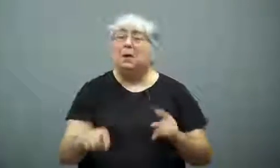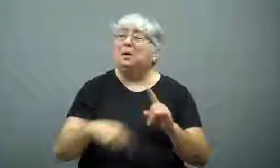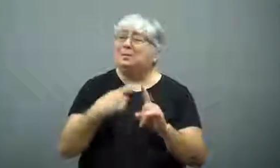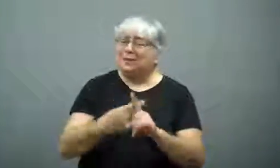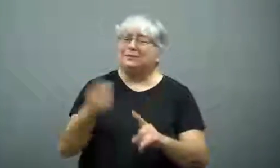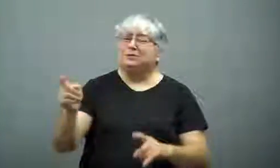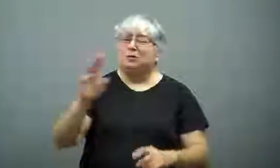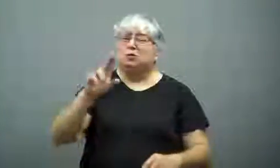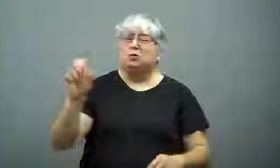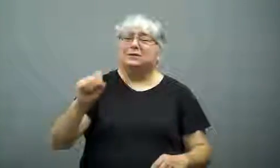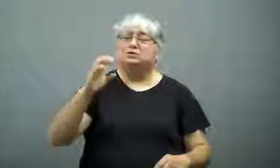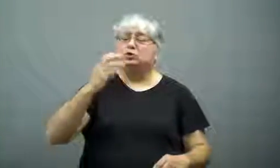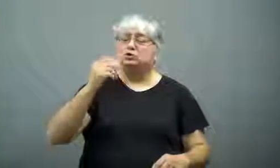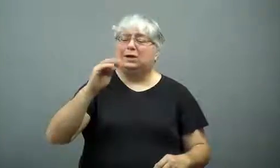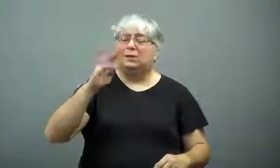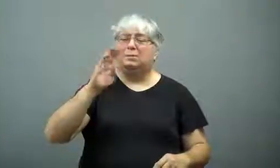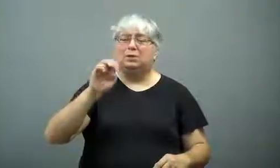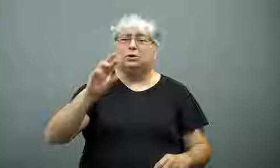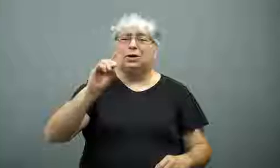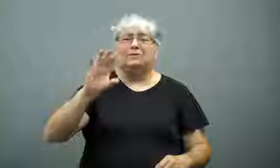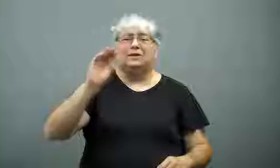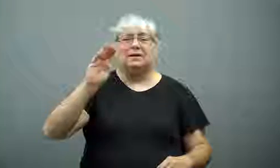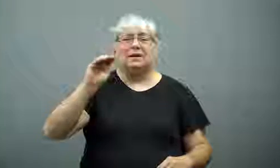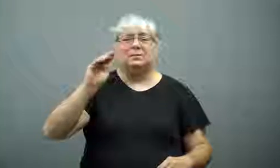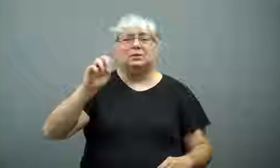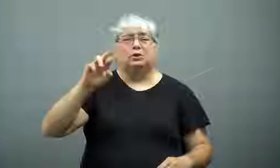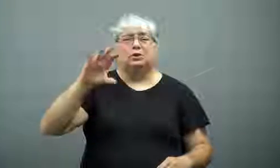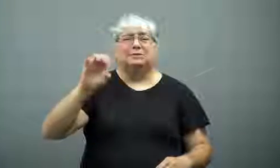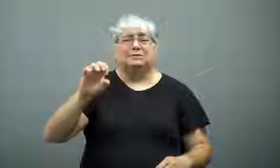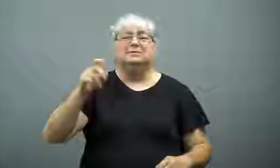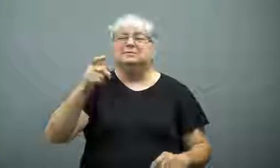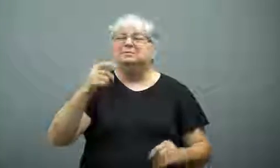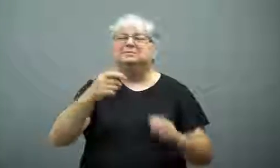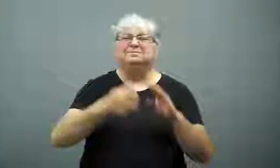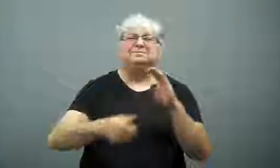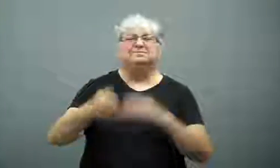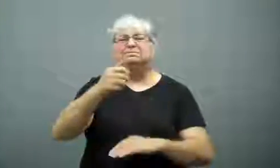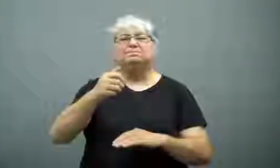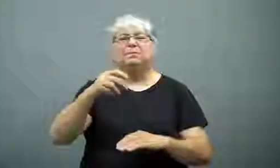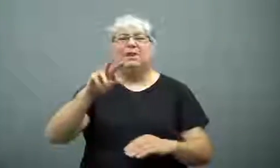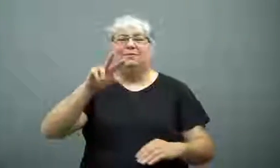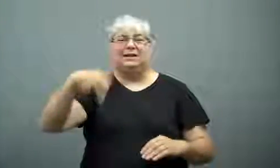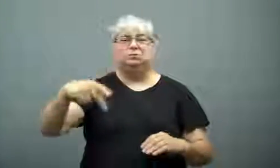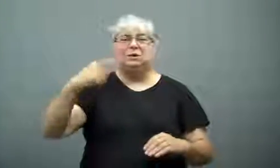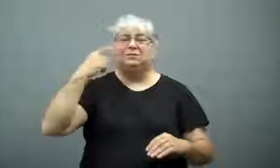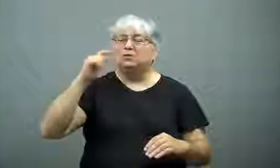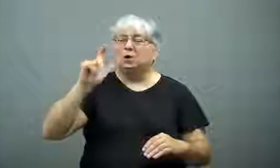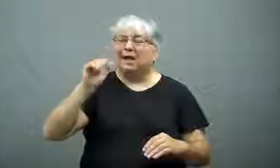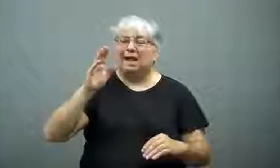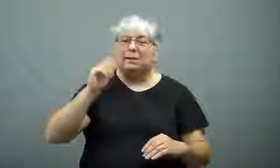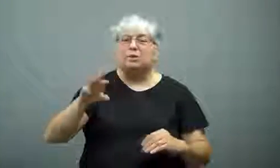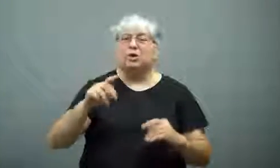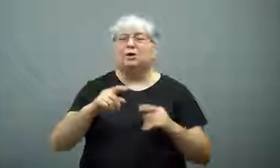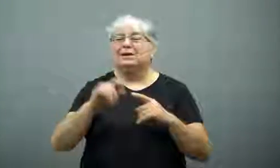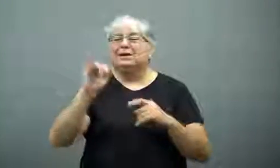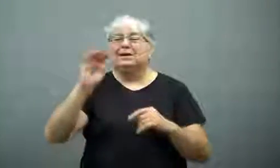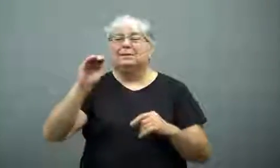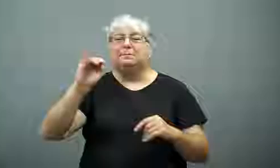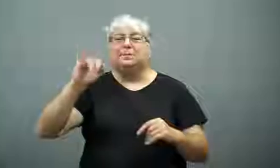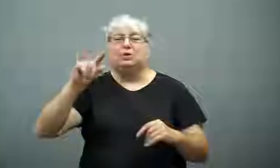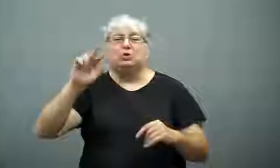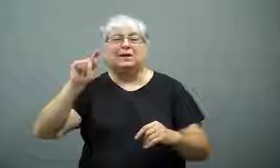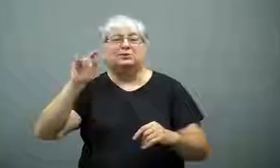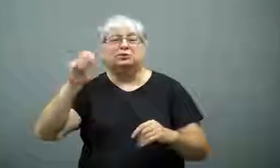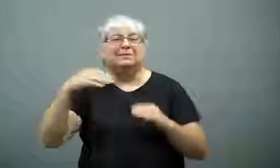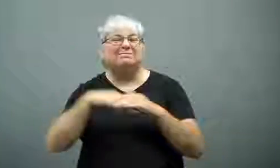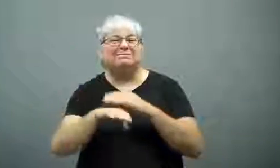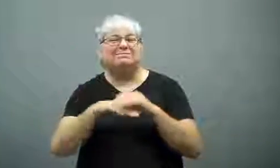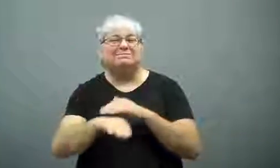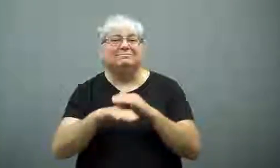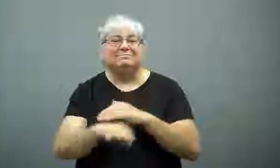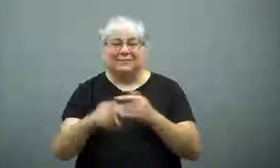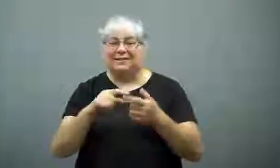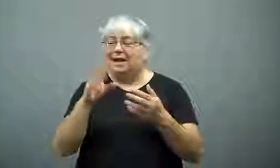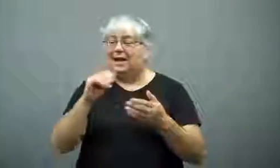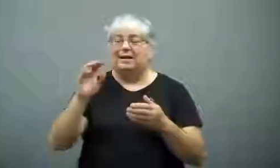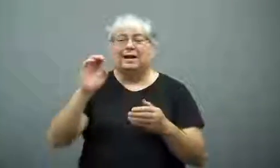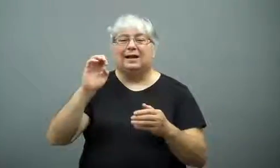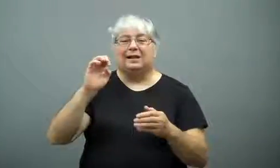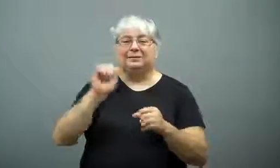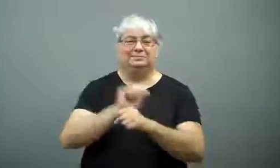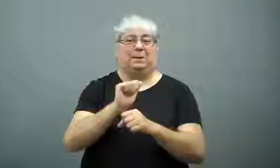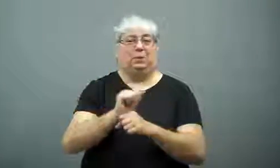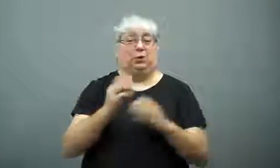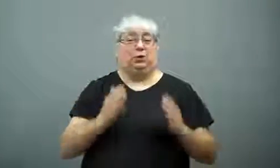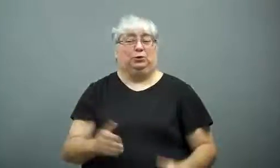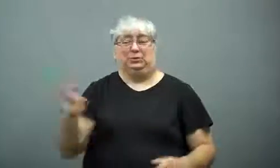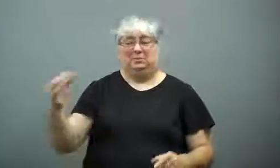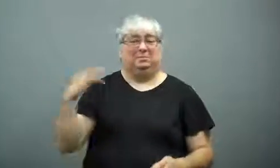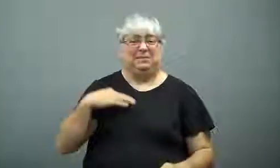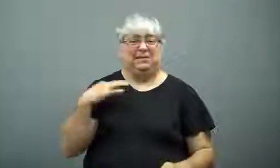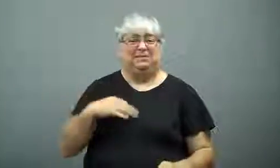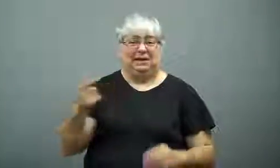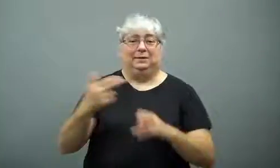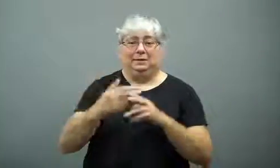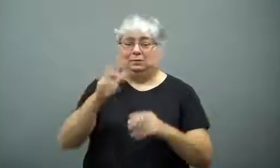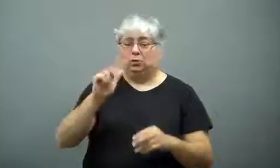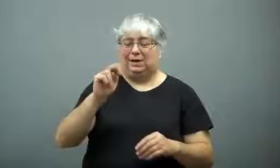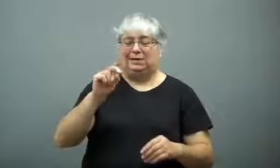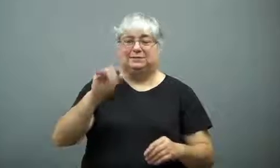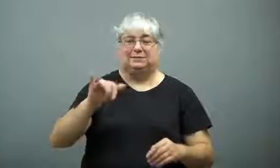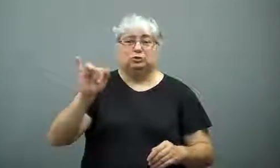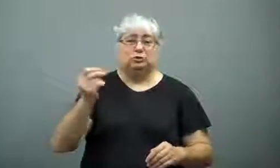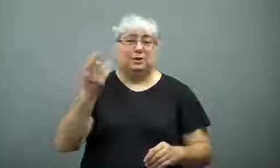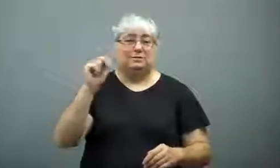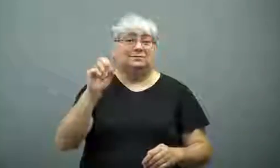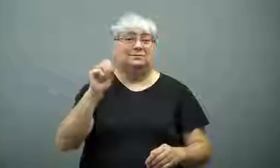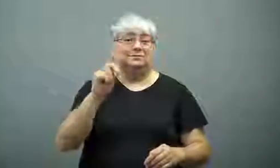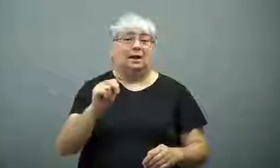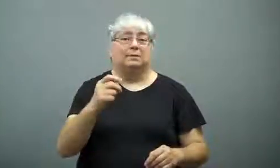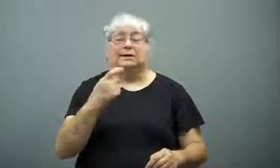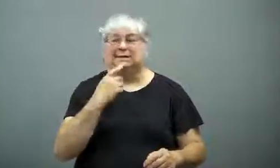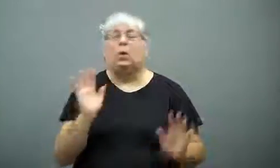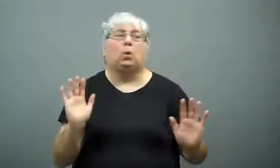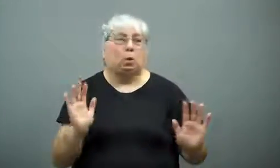The US Chamber of Commerce's Vice President of labor, immigration